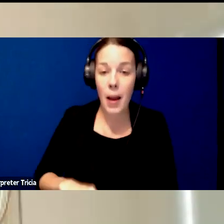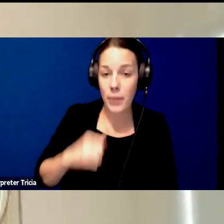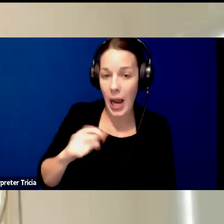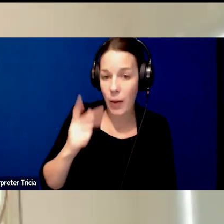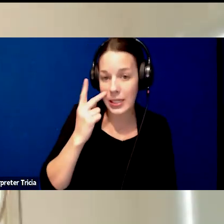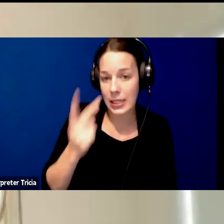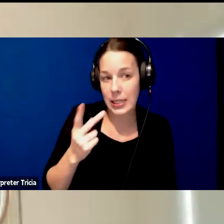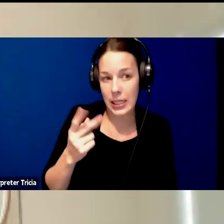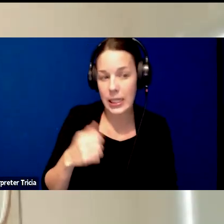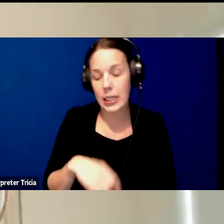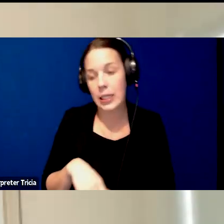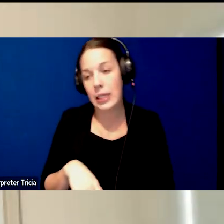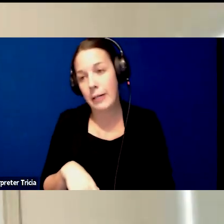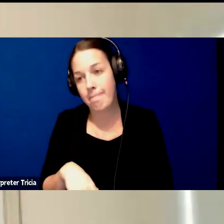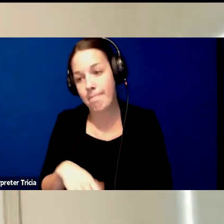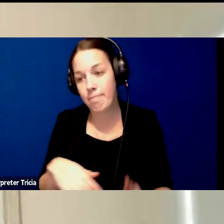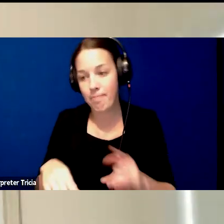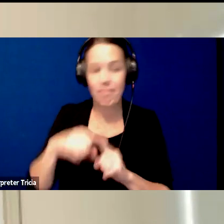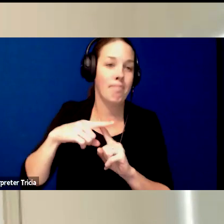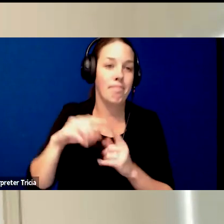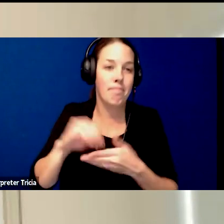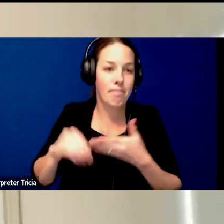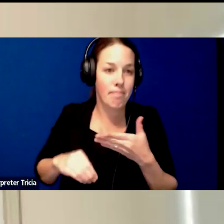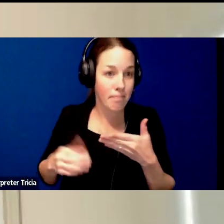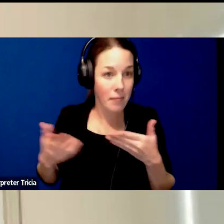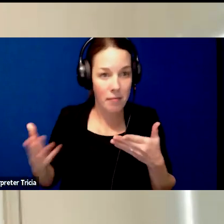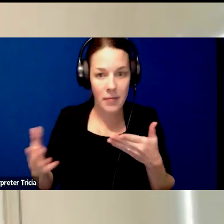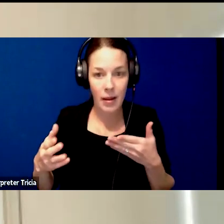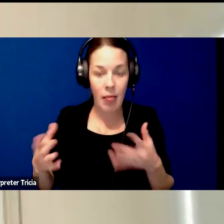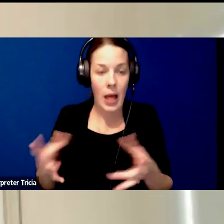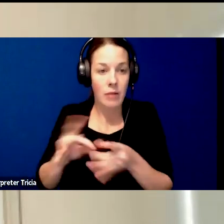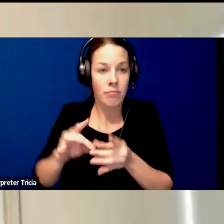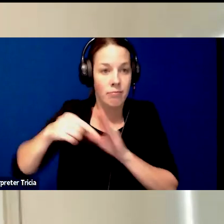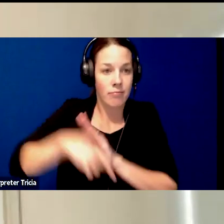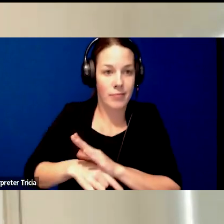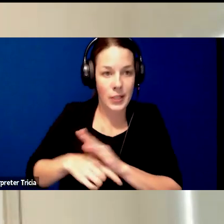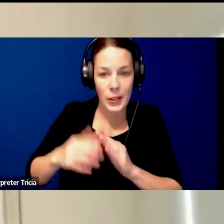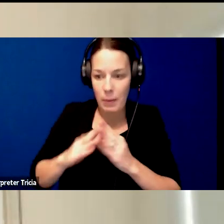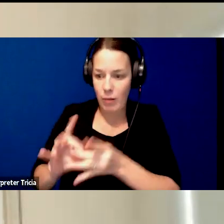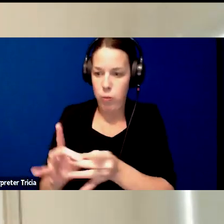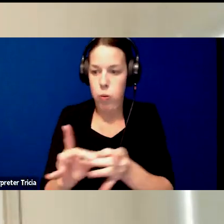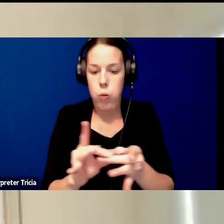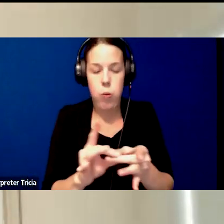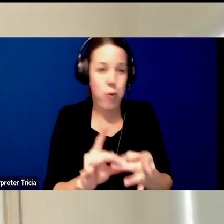the, positive outcomes that deepen community ties has brought for us